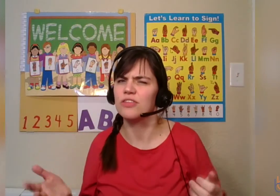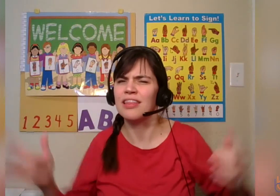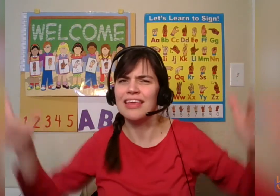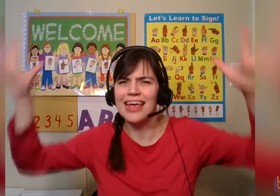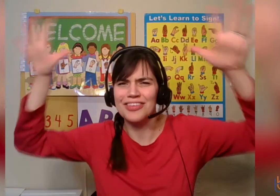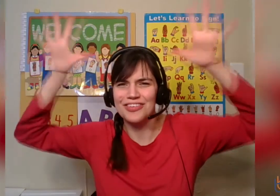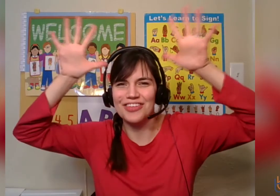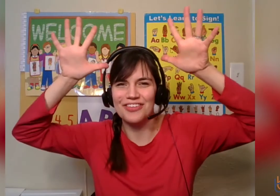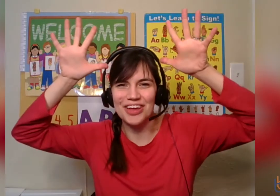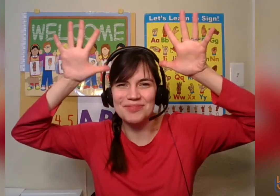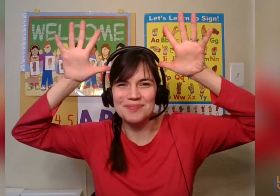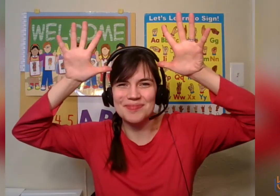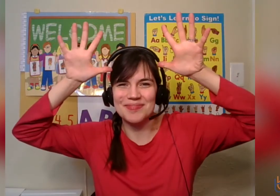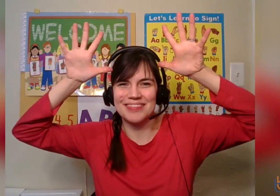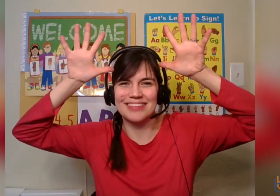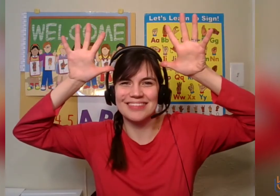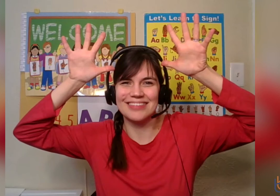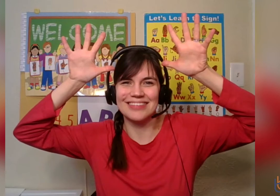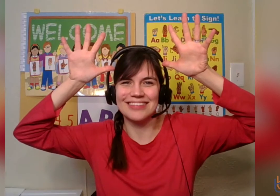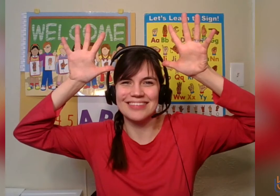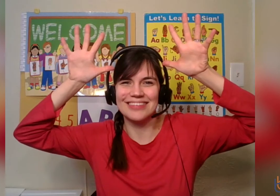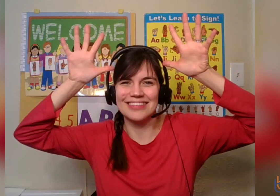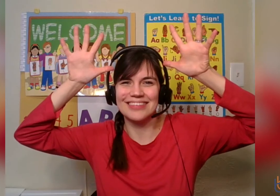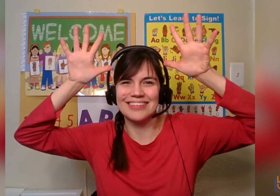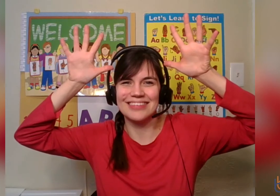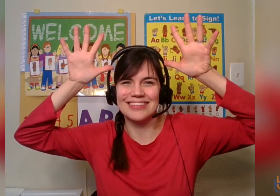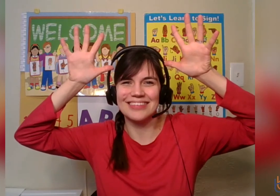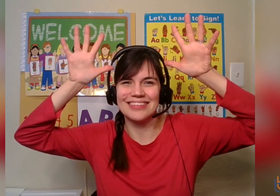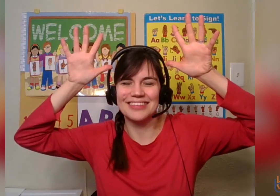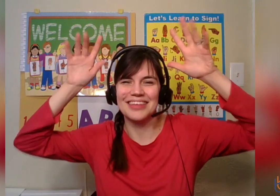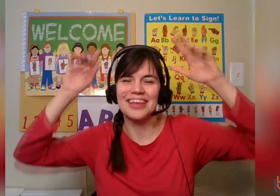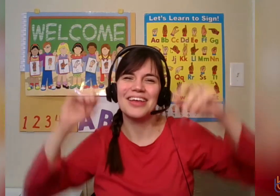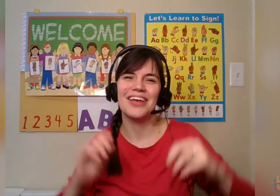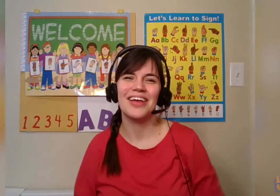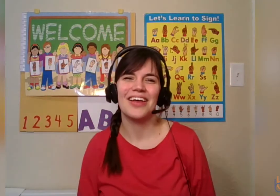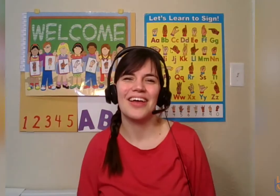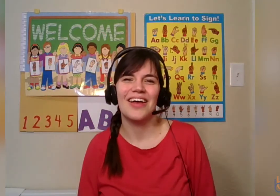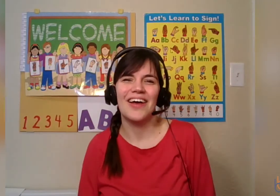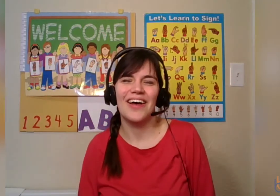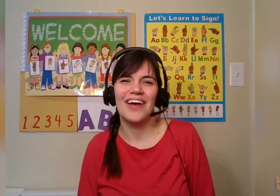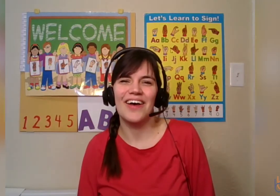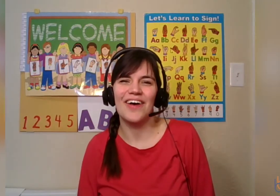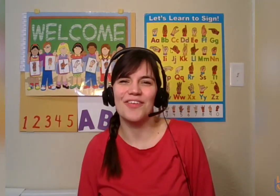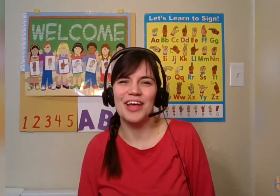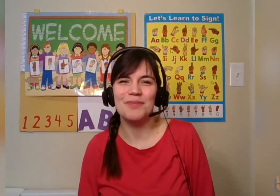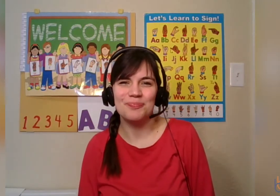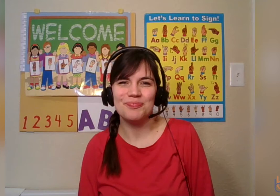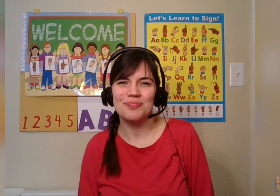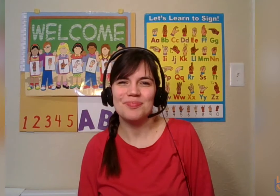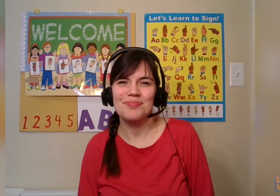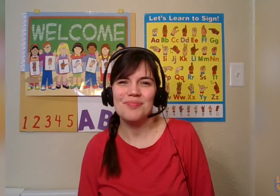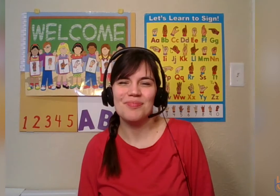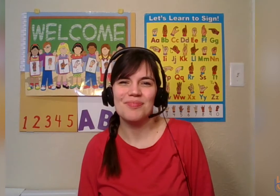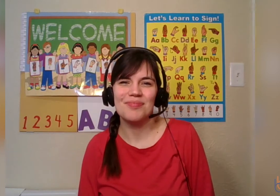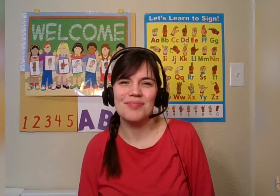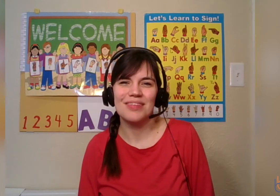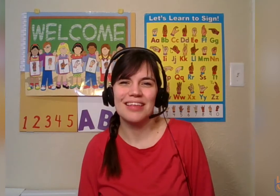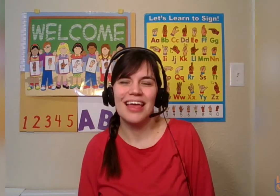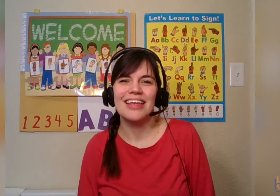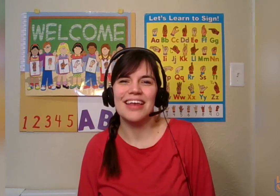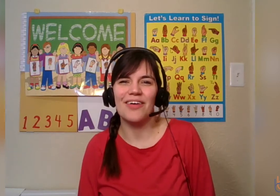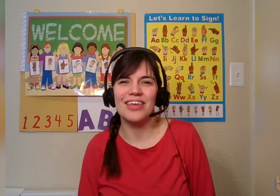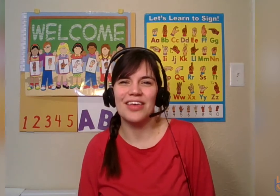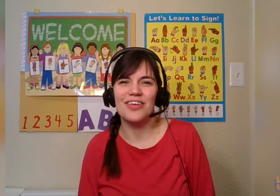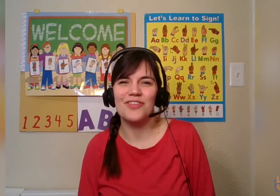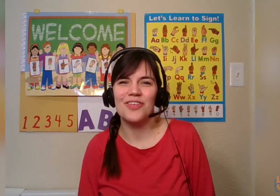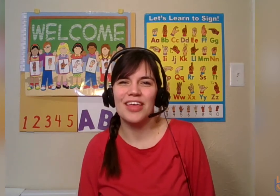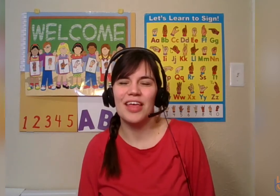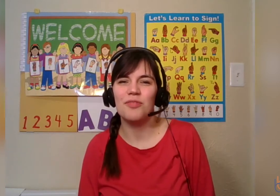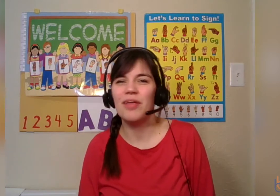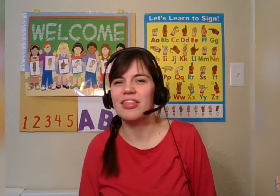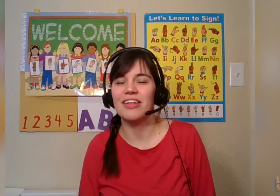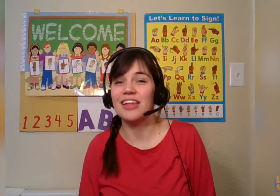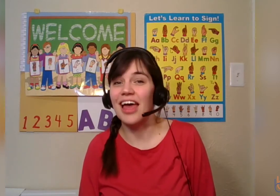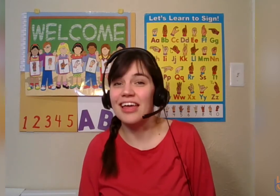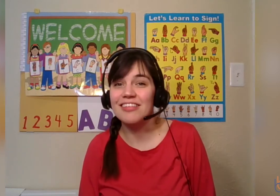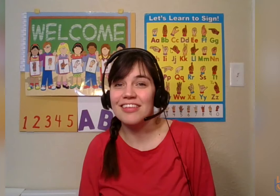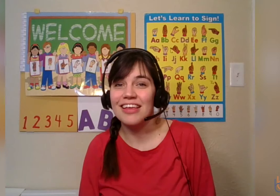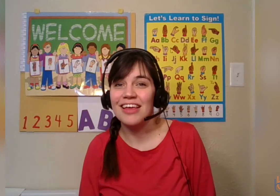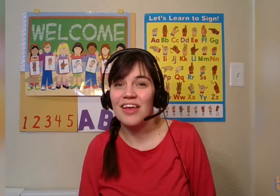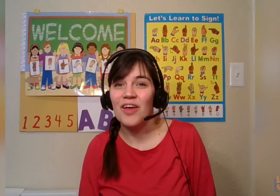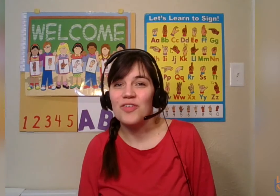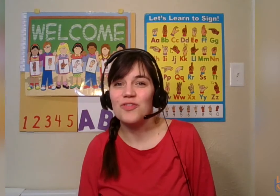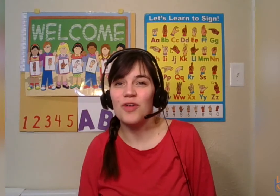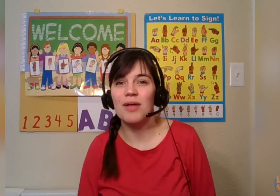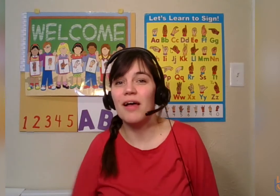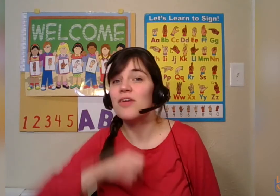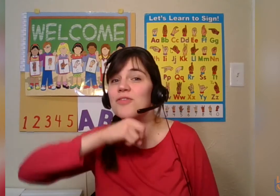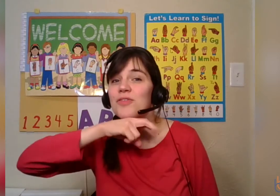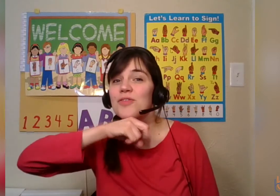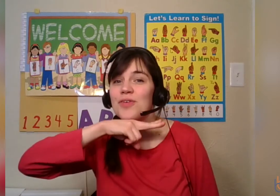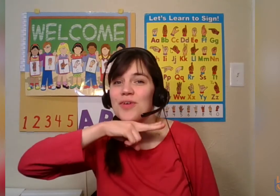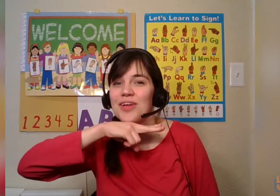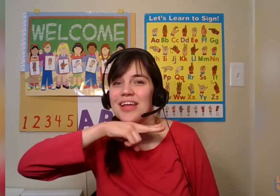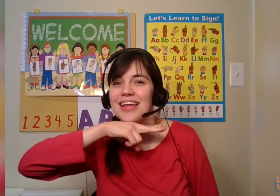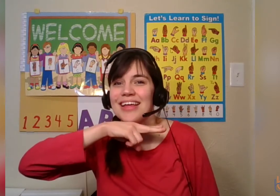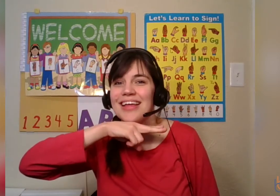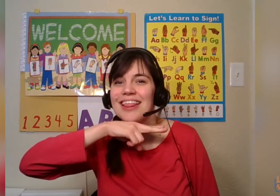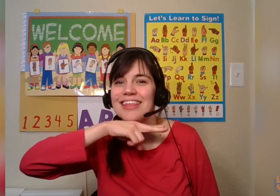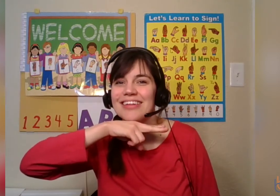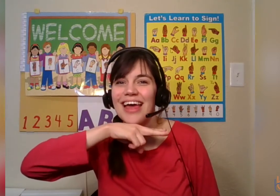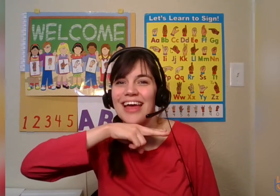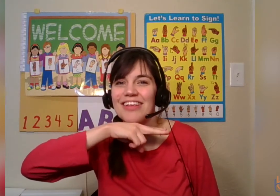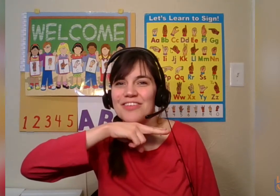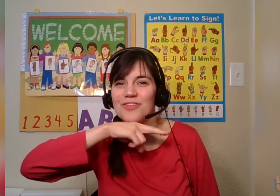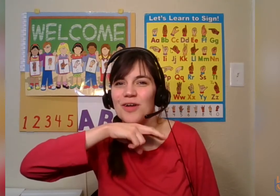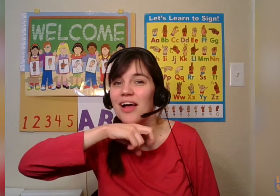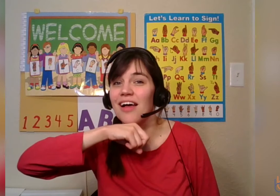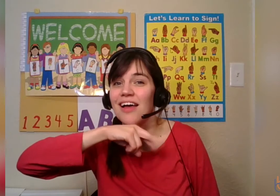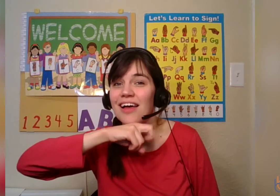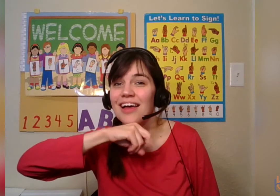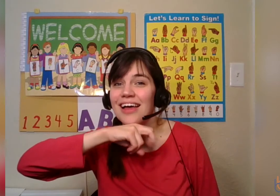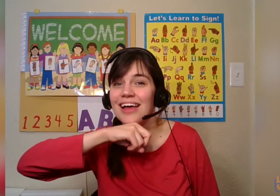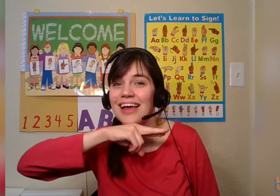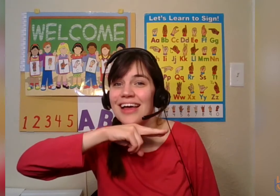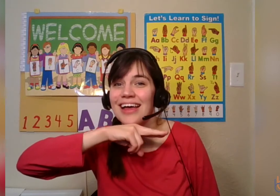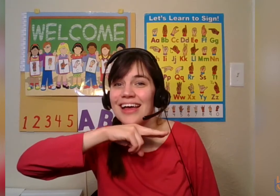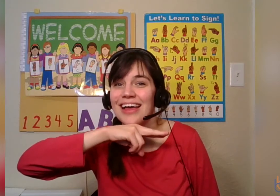The antlers of a... Alright, now give him the legs from... The legs from...